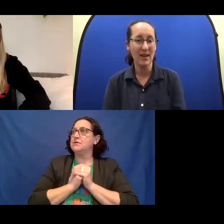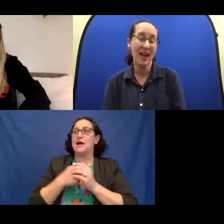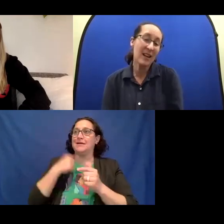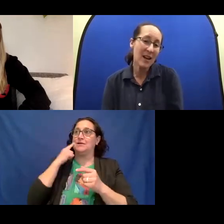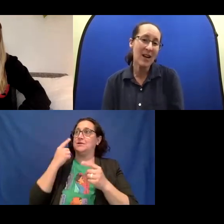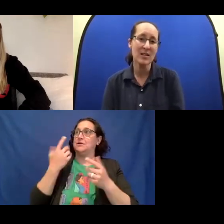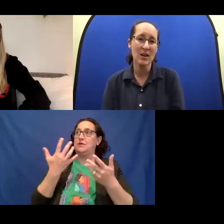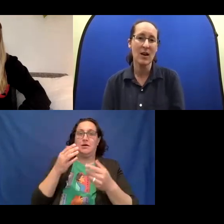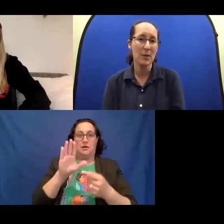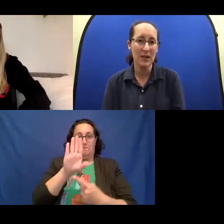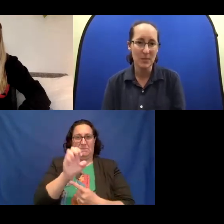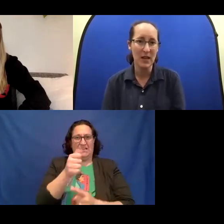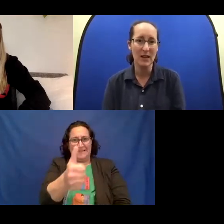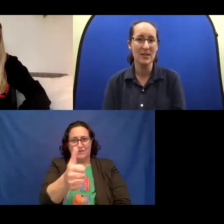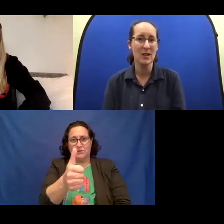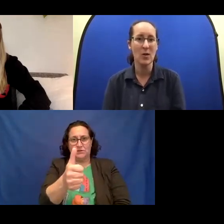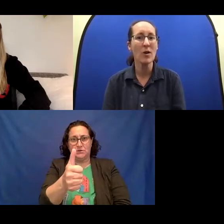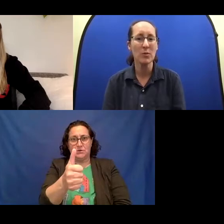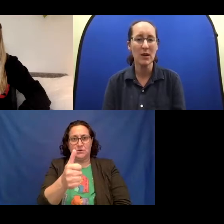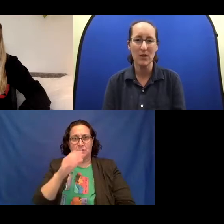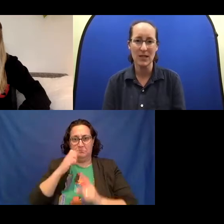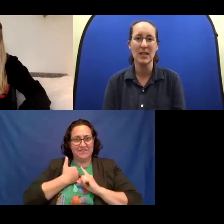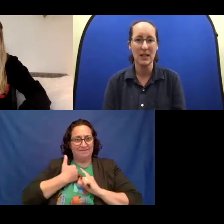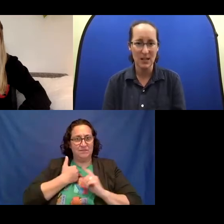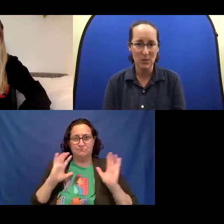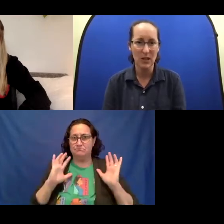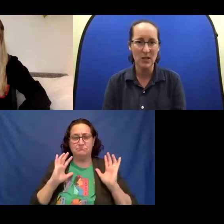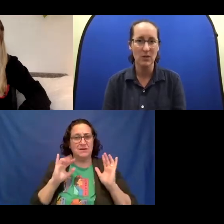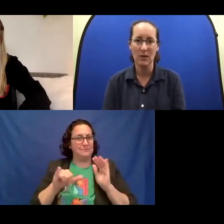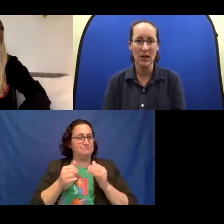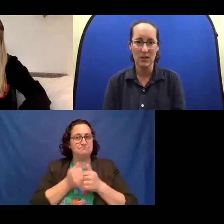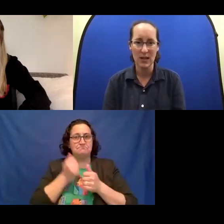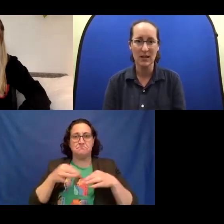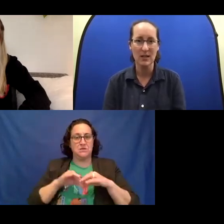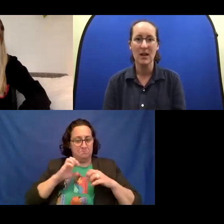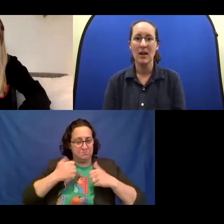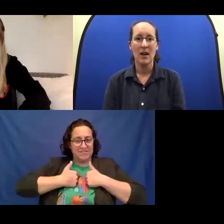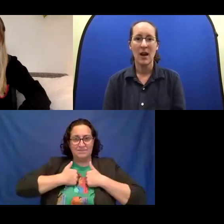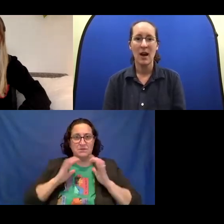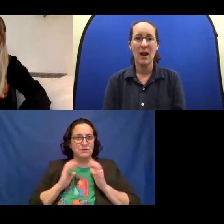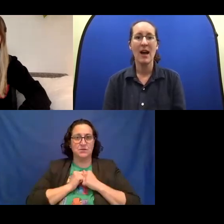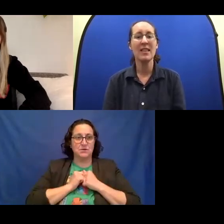and I also am a lesbian and so all three of those identities really do intersect. I think,